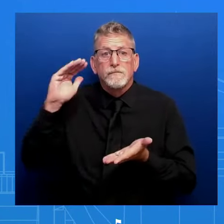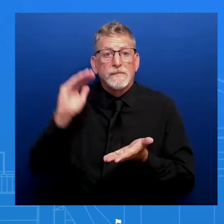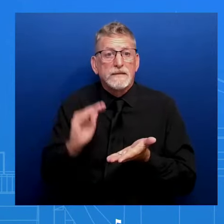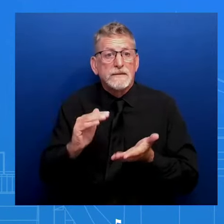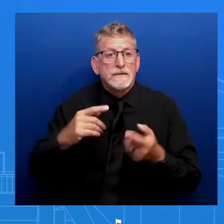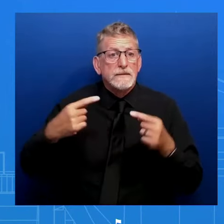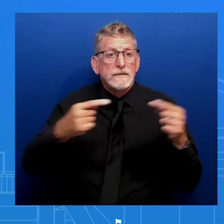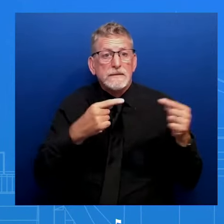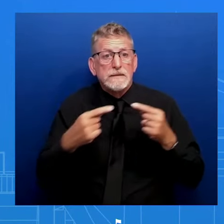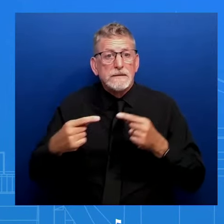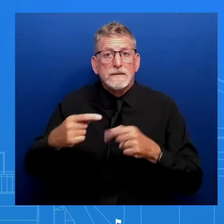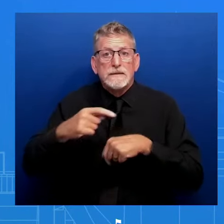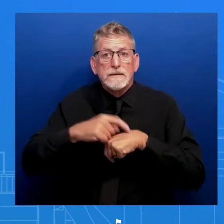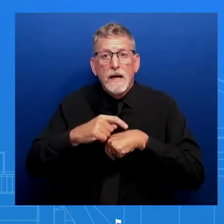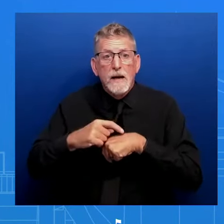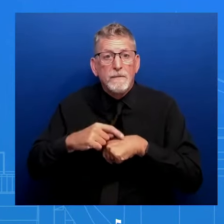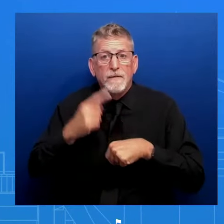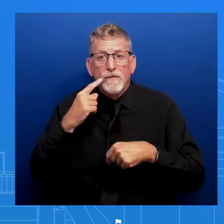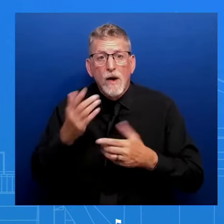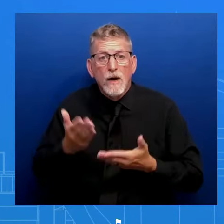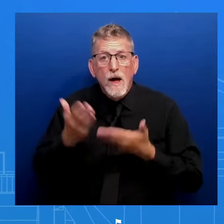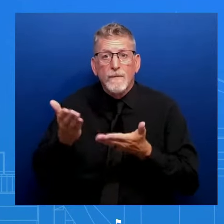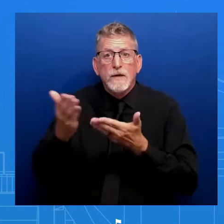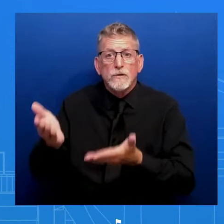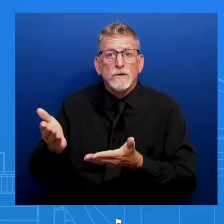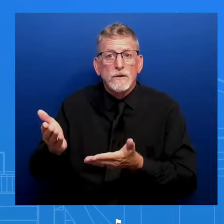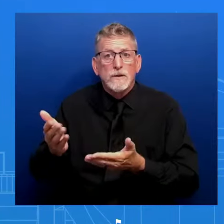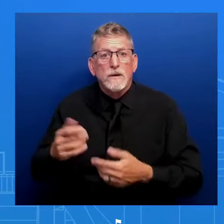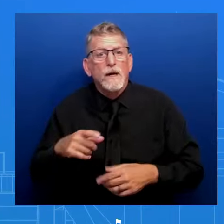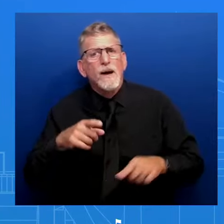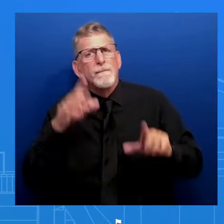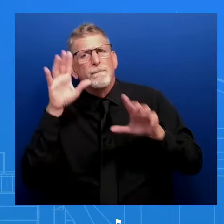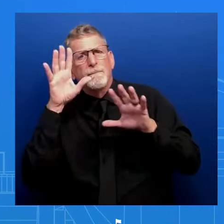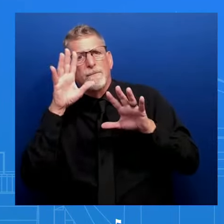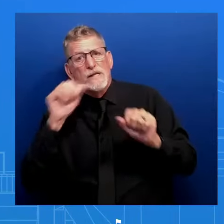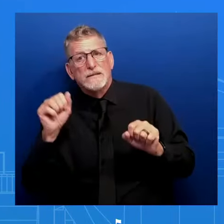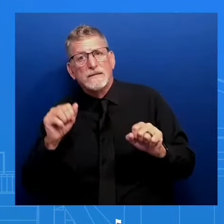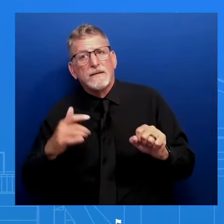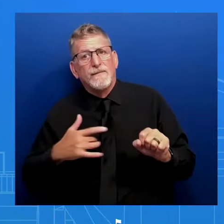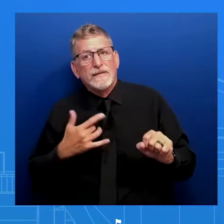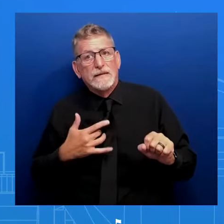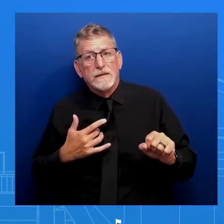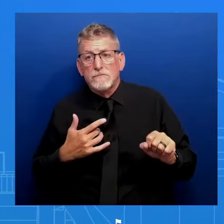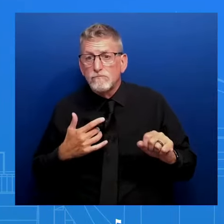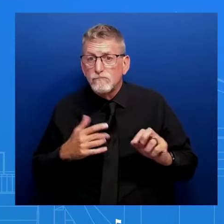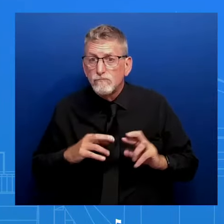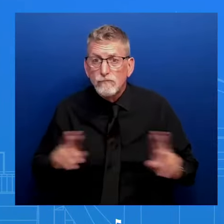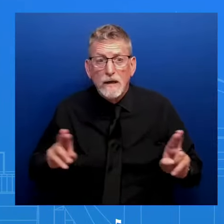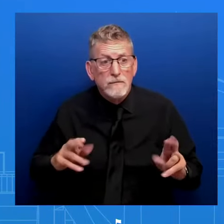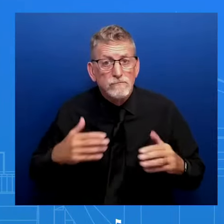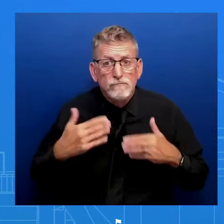Does the President believe that it's time to start moving some of these military nominations individually and voting on them individually through the Senate?